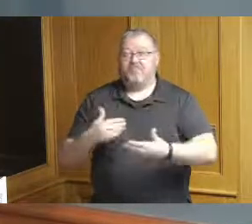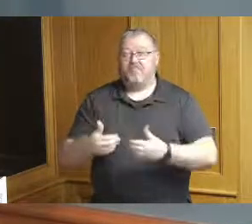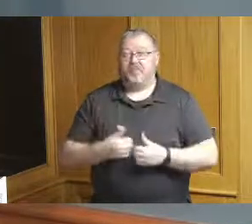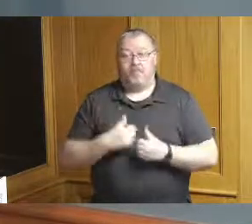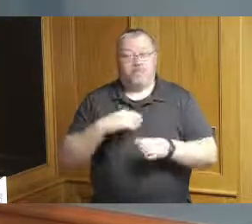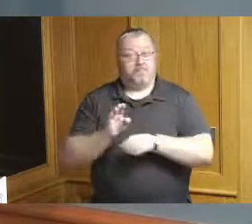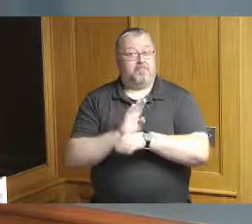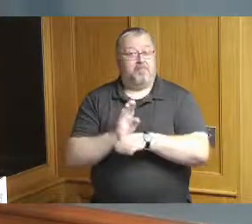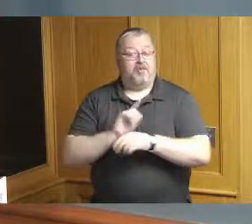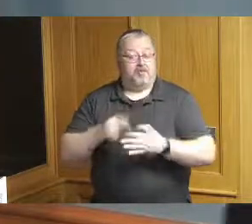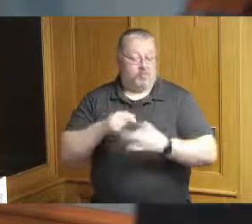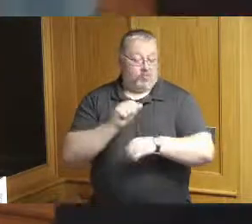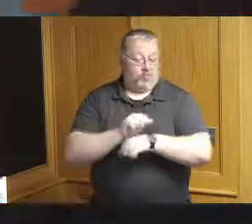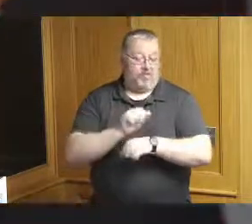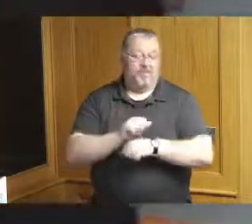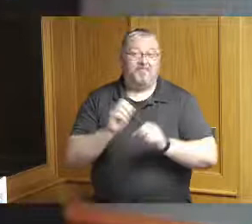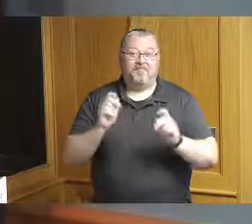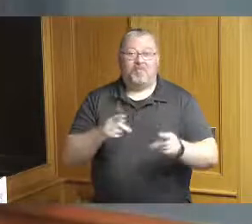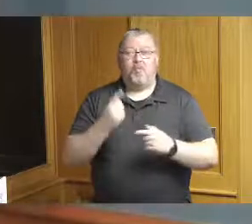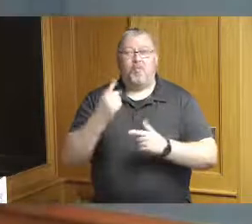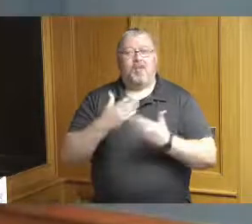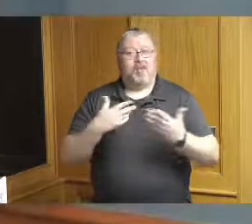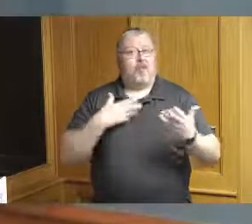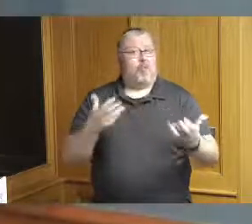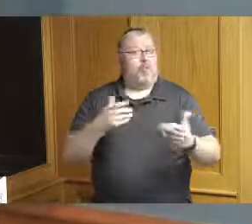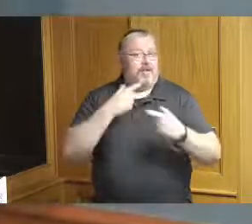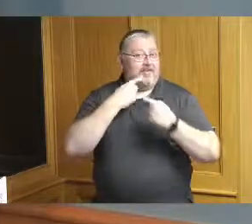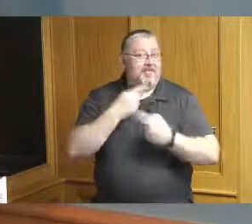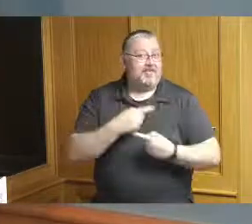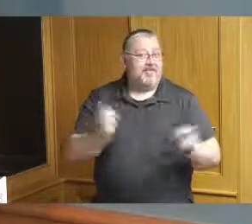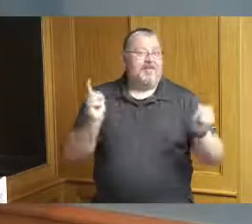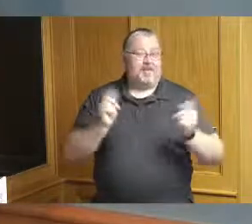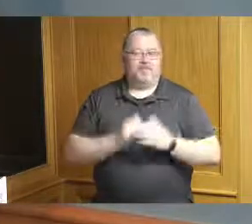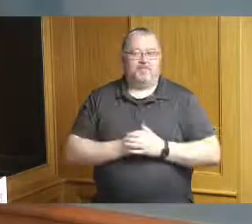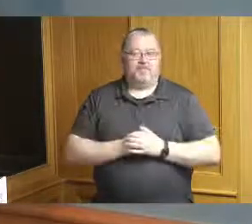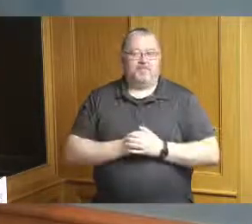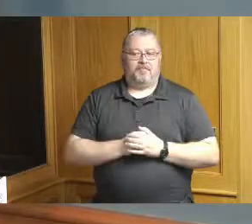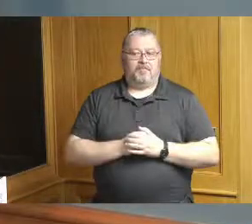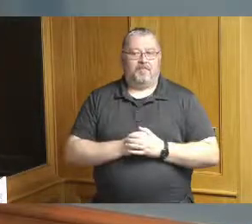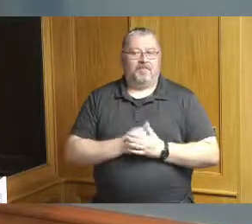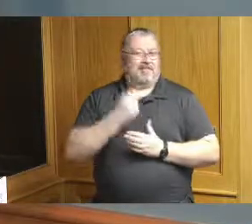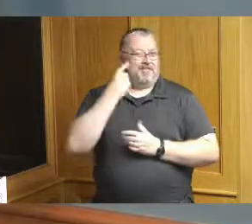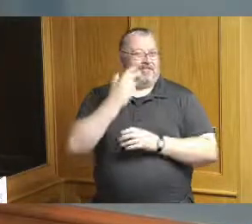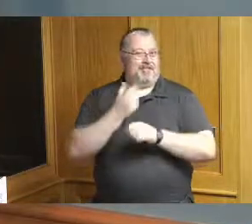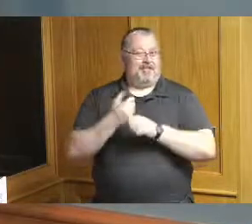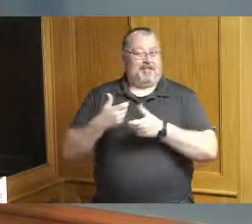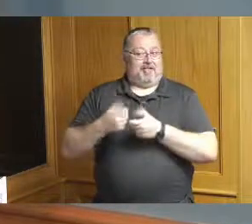and start working so one thing i just wanted to announce is i got a just got a text that the